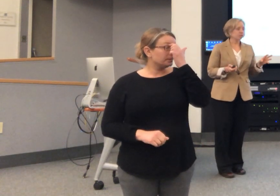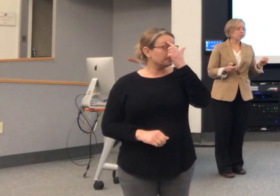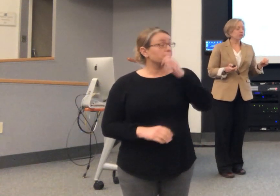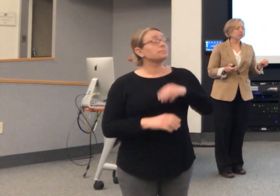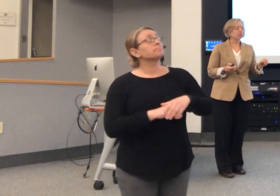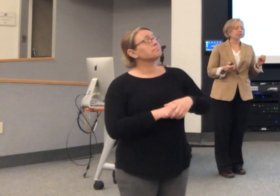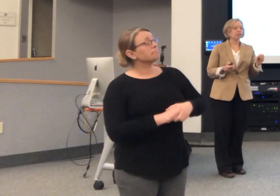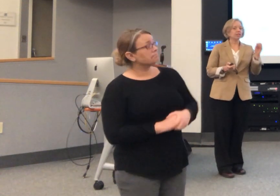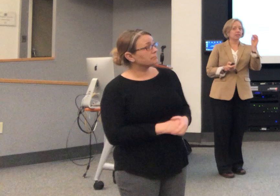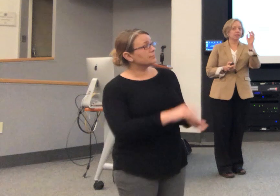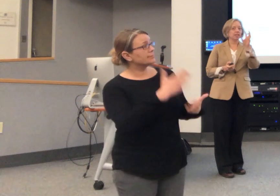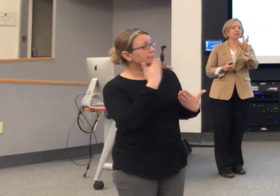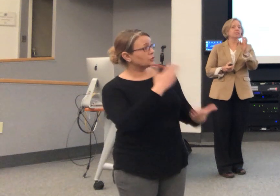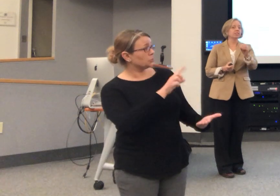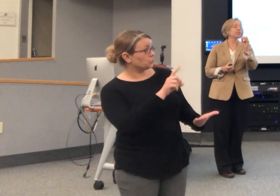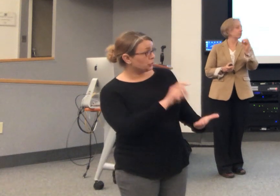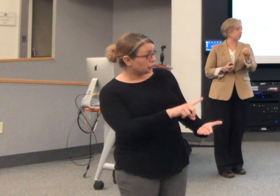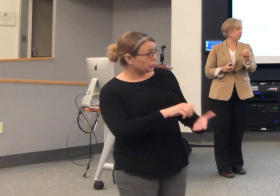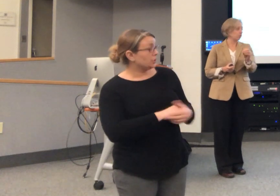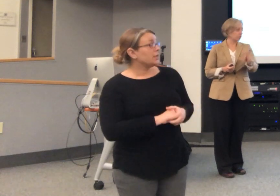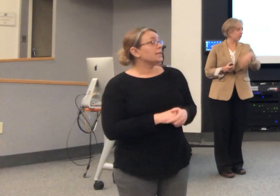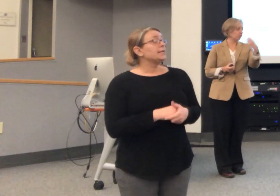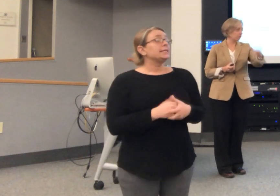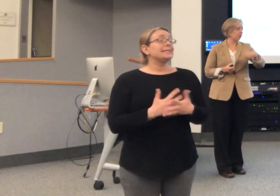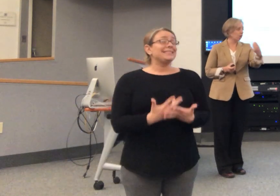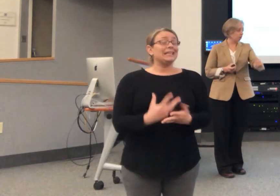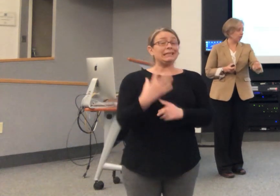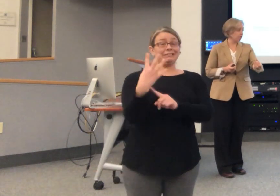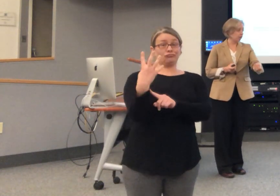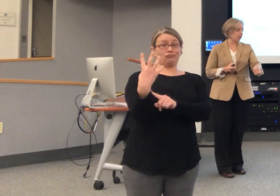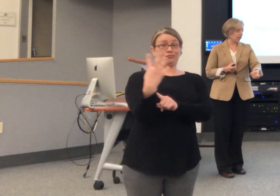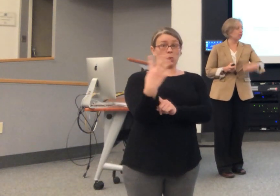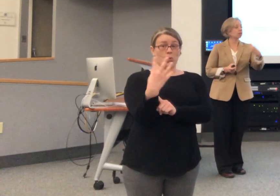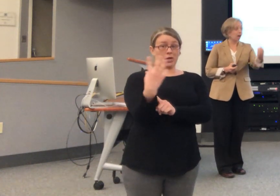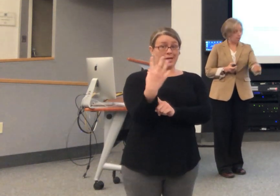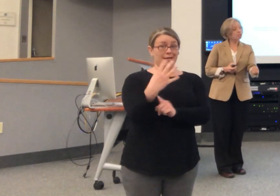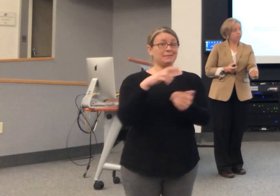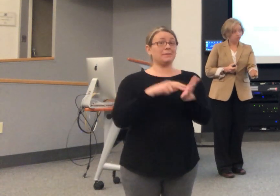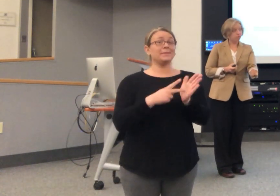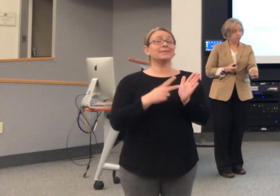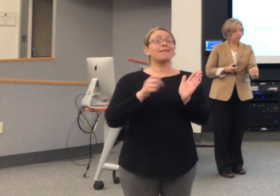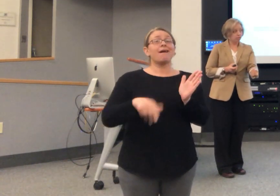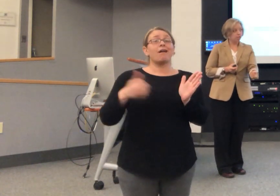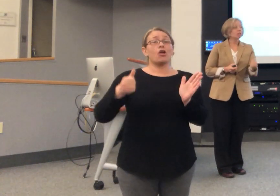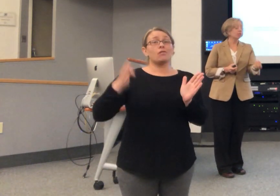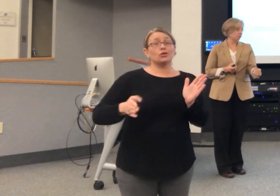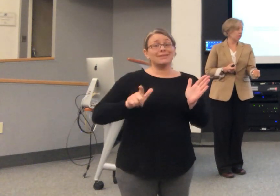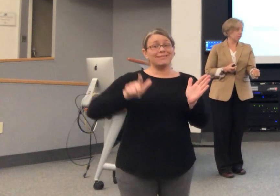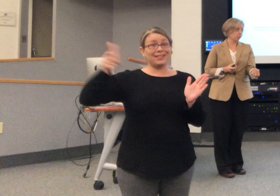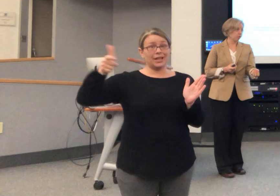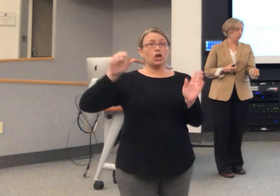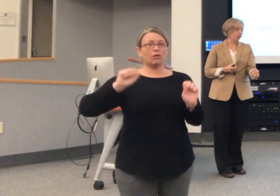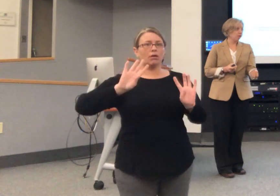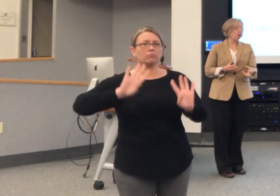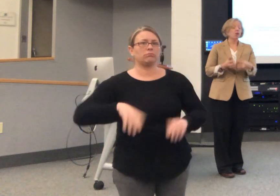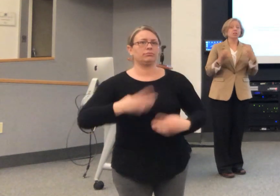It's a good question. In the sense that it is recorded and can be called up again, and copies made from it, it is tangible.